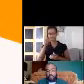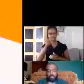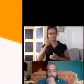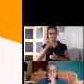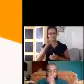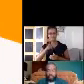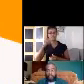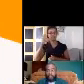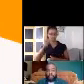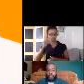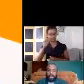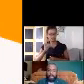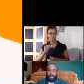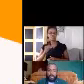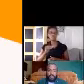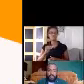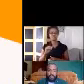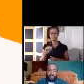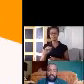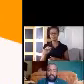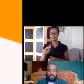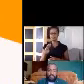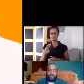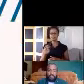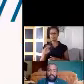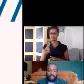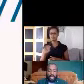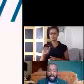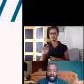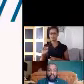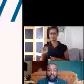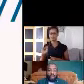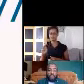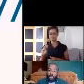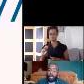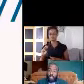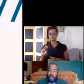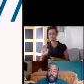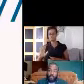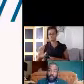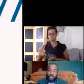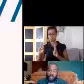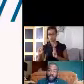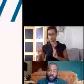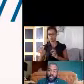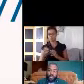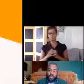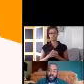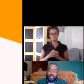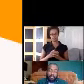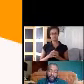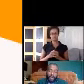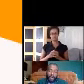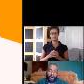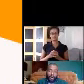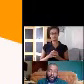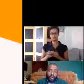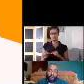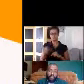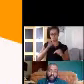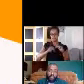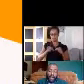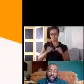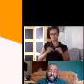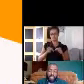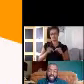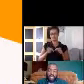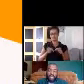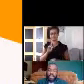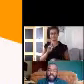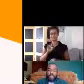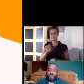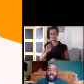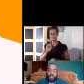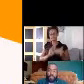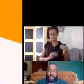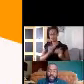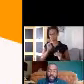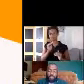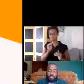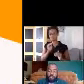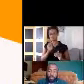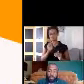The discomfort I want to refer back to is we're going to be bringing up some terms like